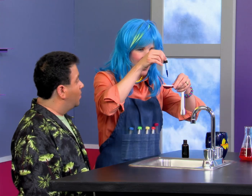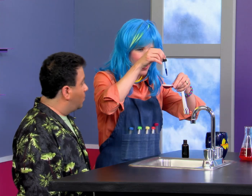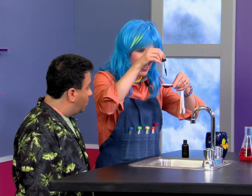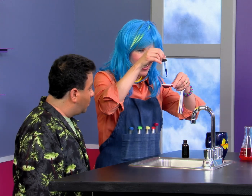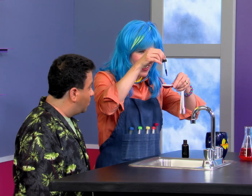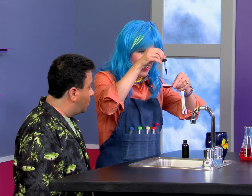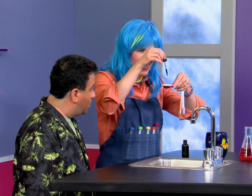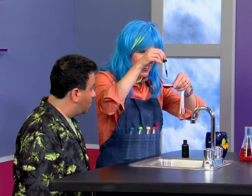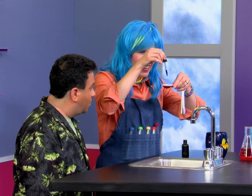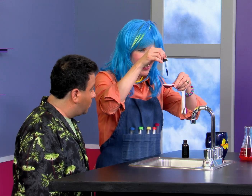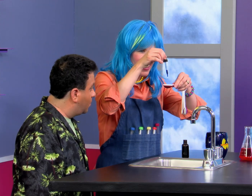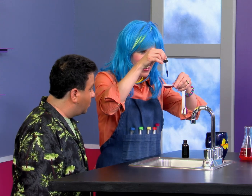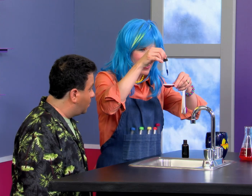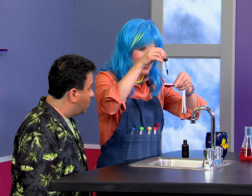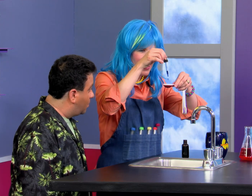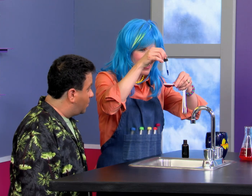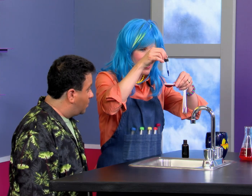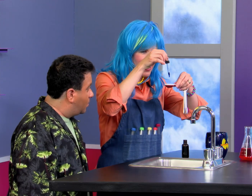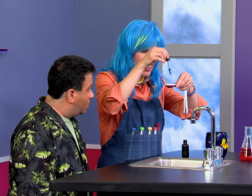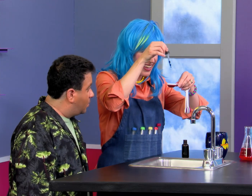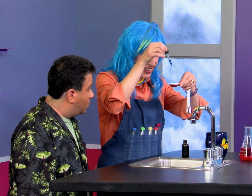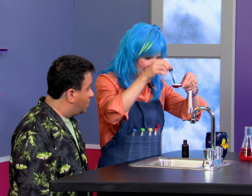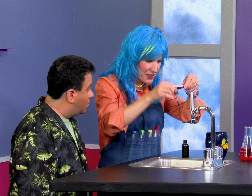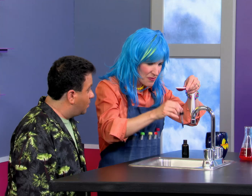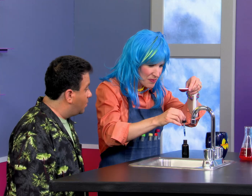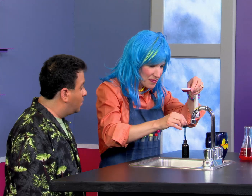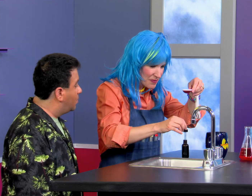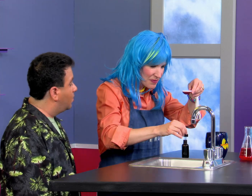[PLOP, PLOP, PLOP, PLOP, PLOP, PLOP.]